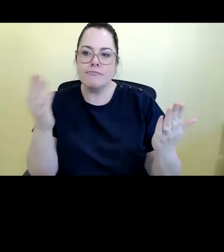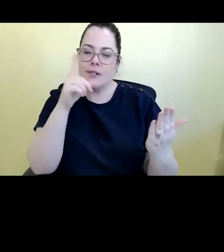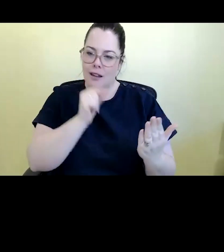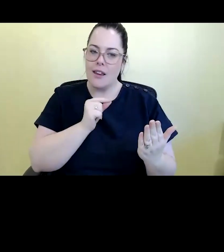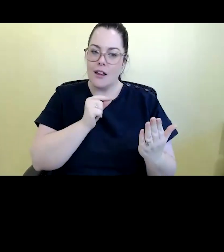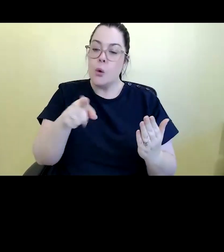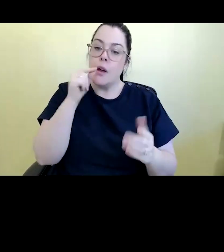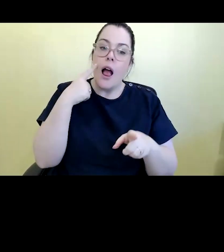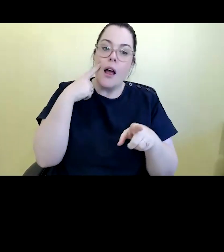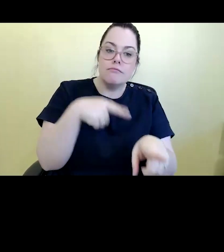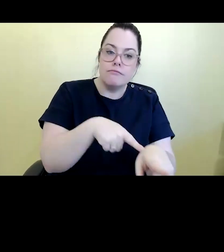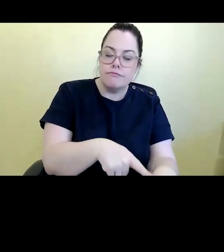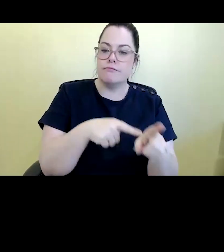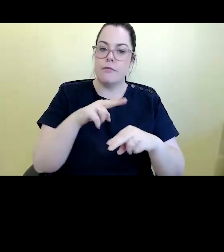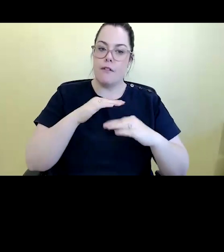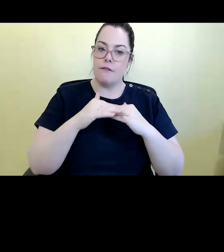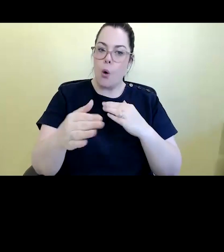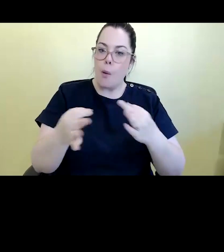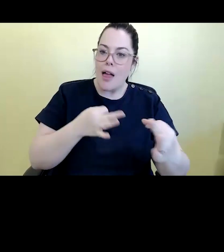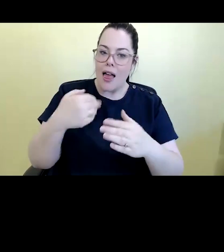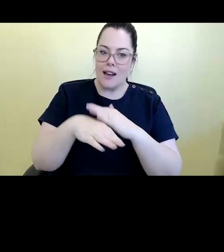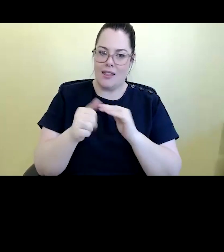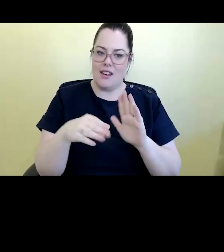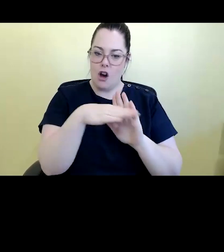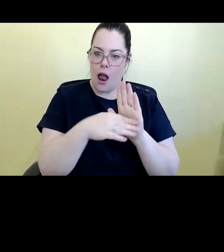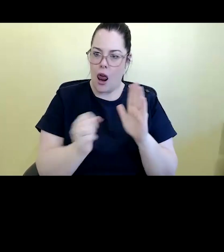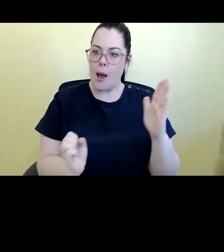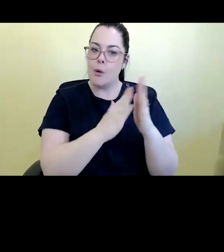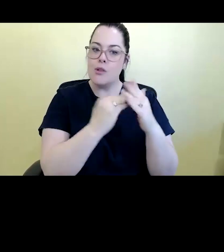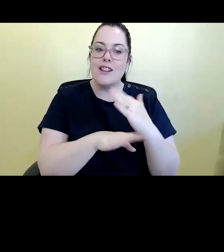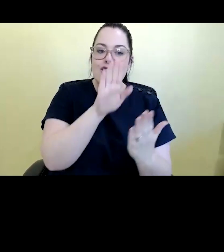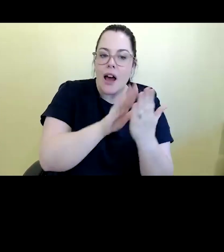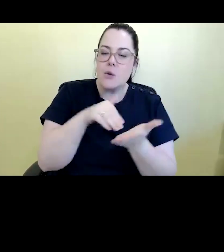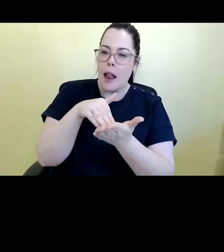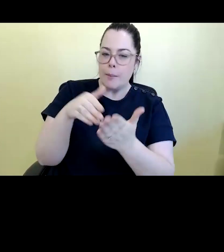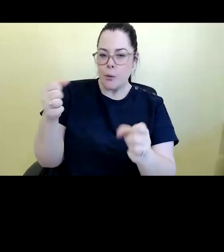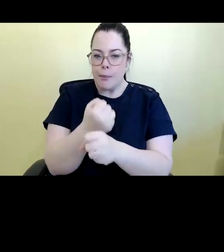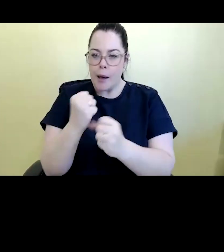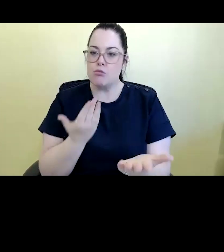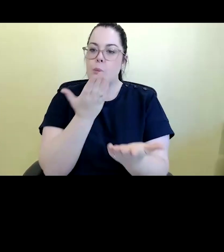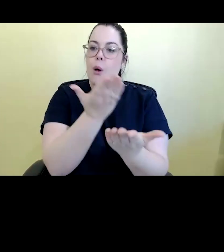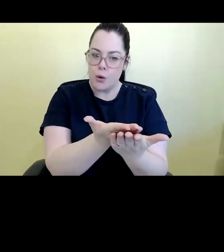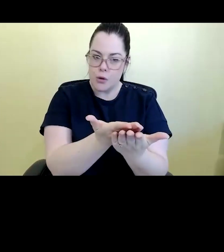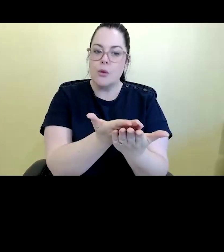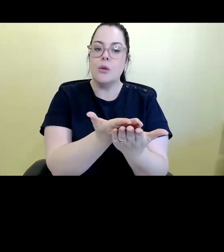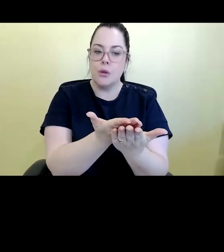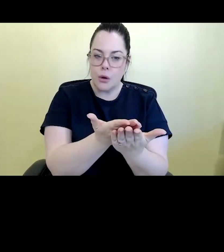plan provided in the guidelines to assist you with the proposal. Again, in this stage I of the EOA,